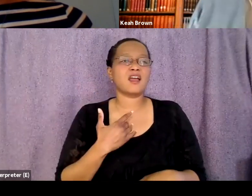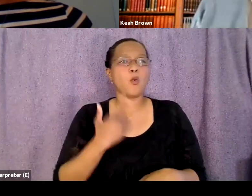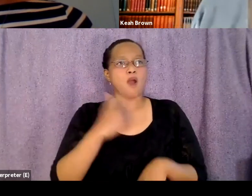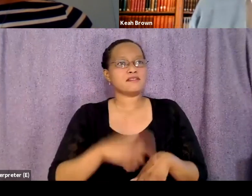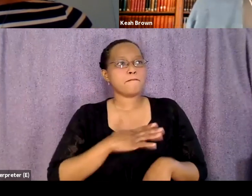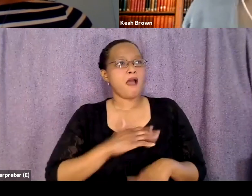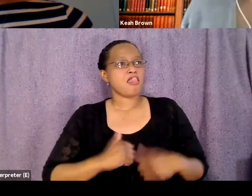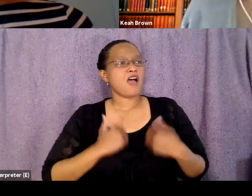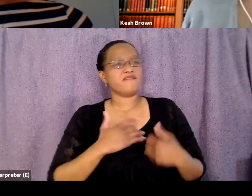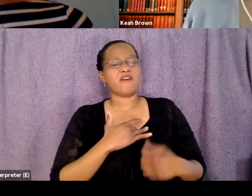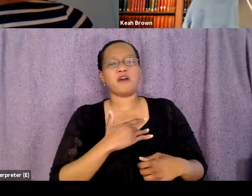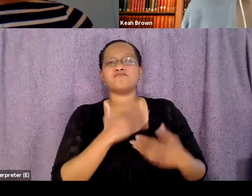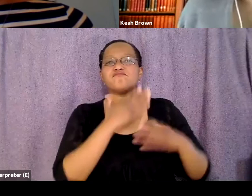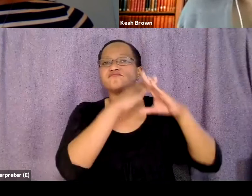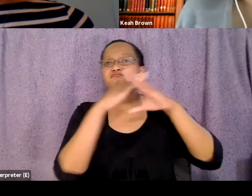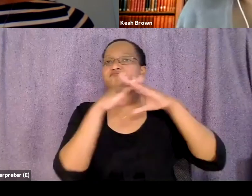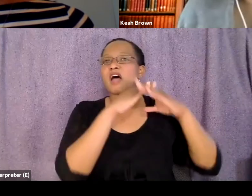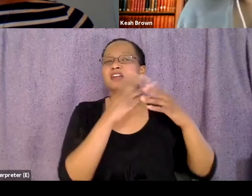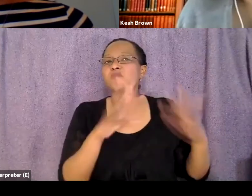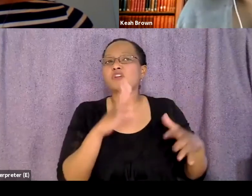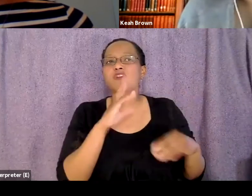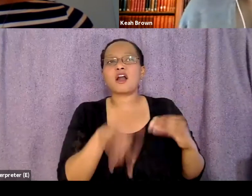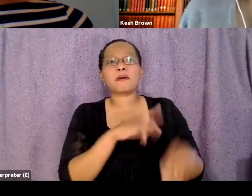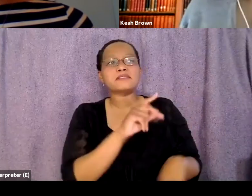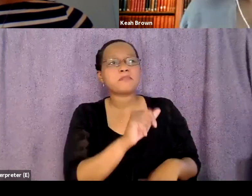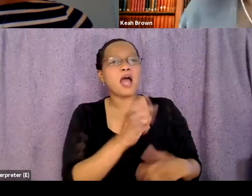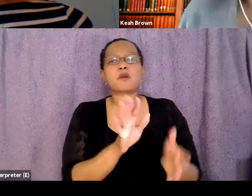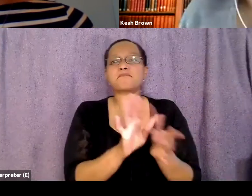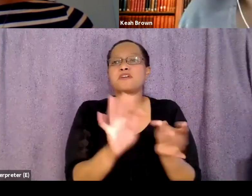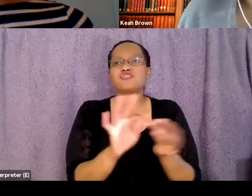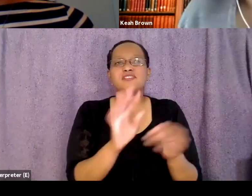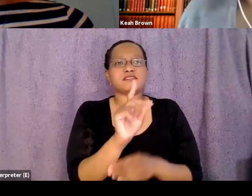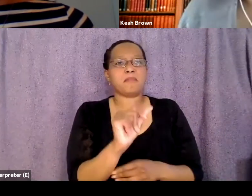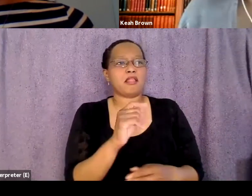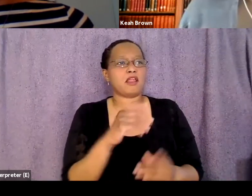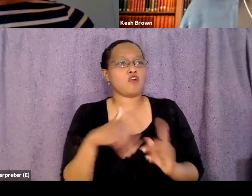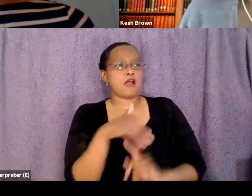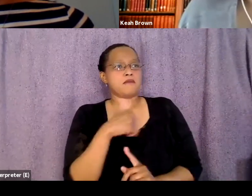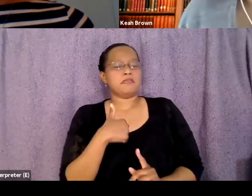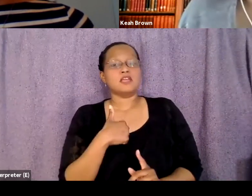Keah Brown: Anybody to even mentioned that I was disable to around me so there were aspects of it that that I understood, where it was like.